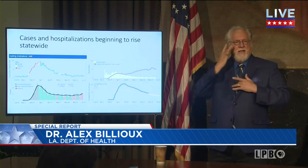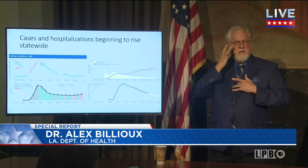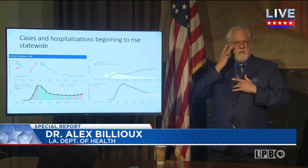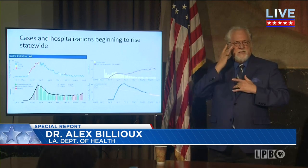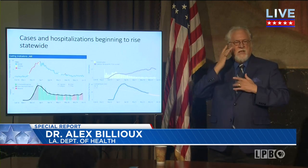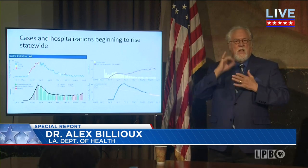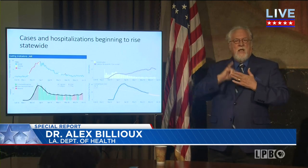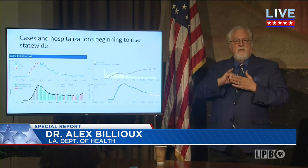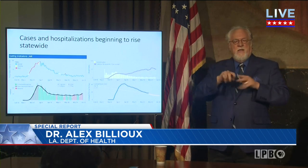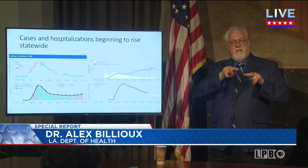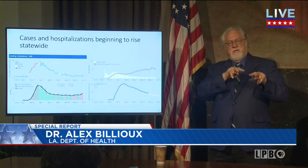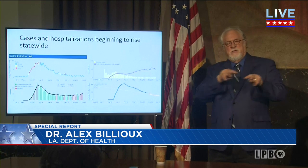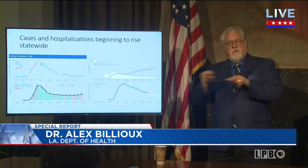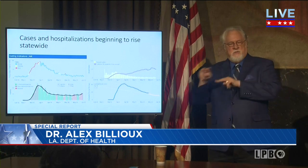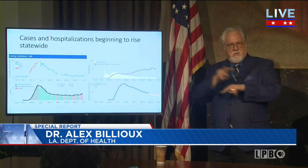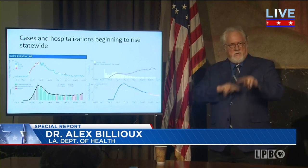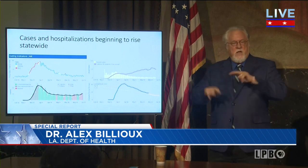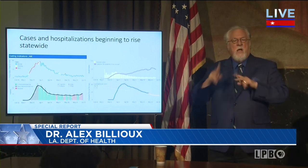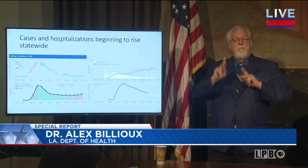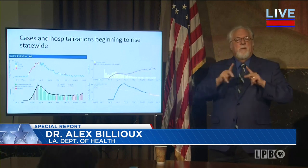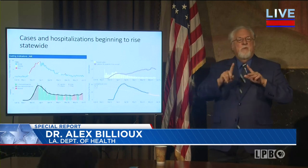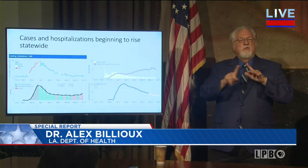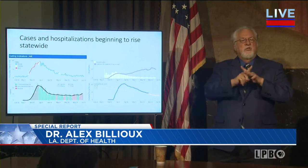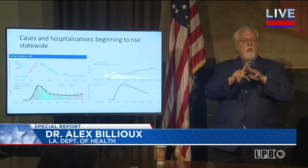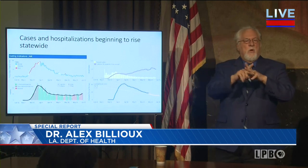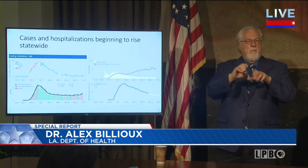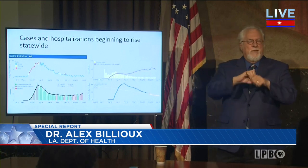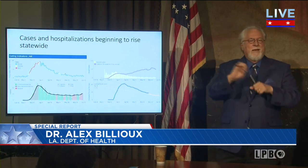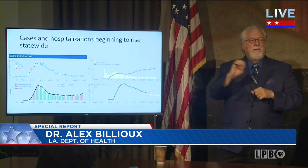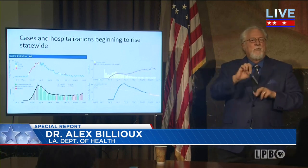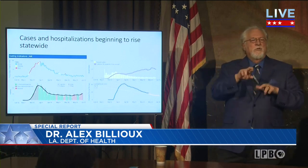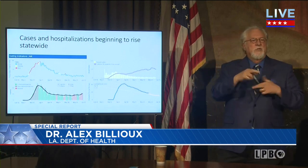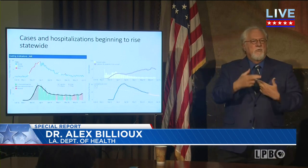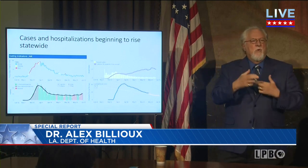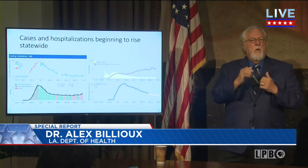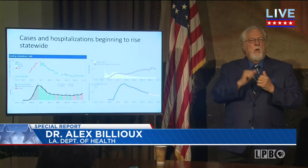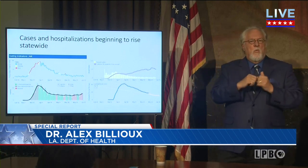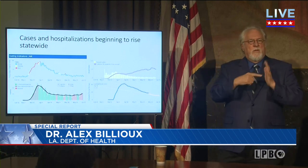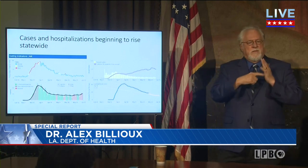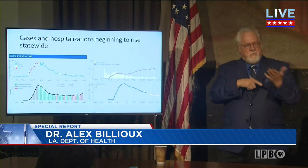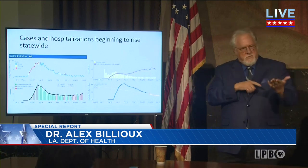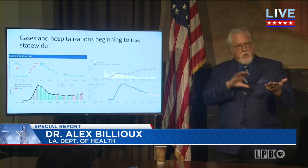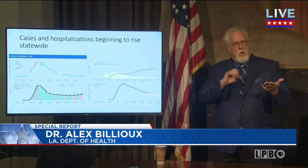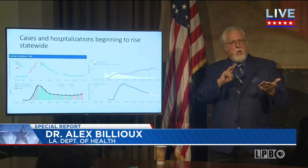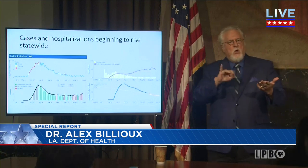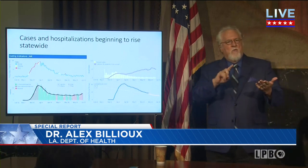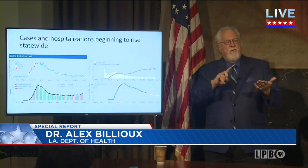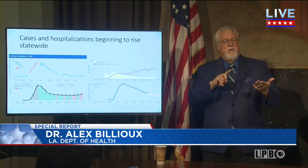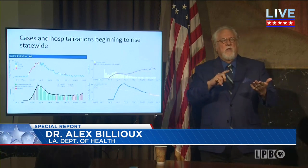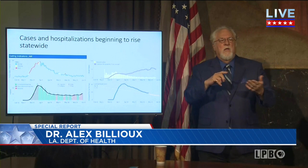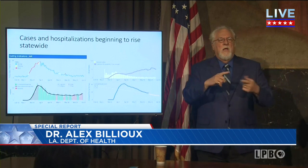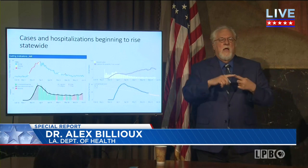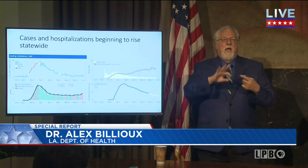THERE'S THAT CRAGGY GRAPH. AND THAT'S SHOWING COVID LIKE ILLNESS.